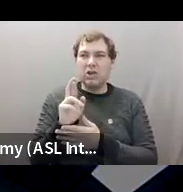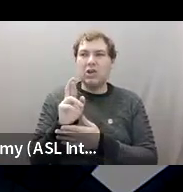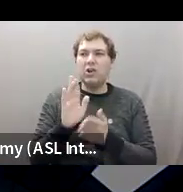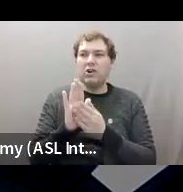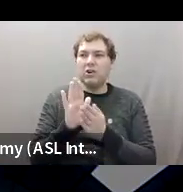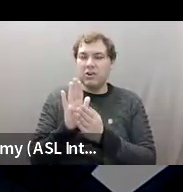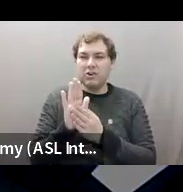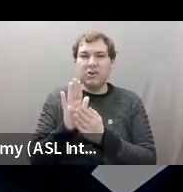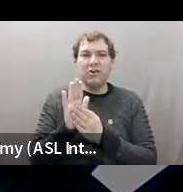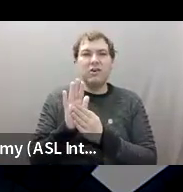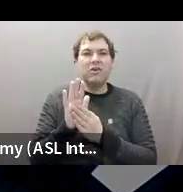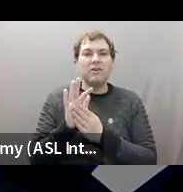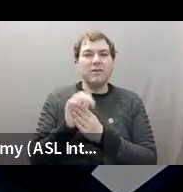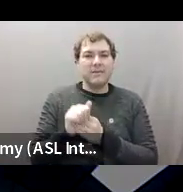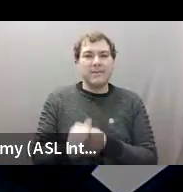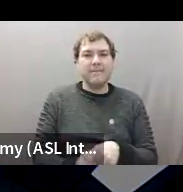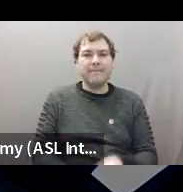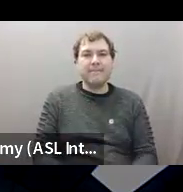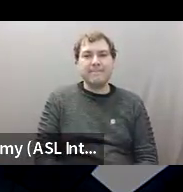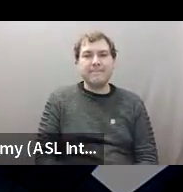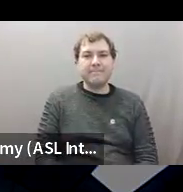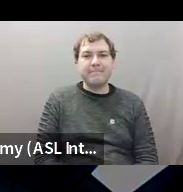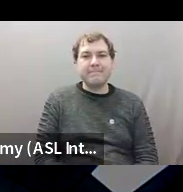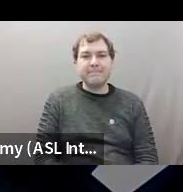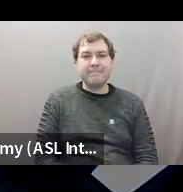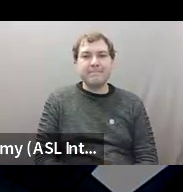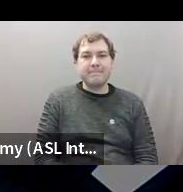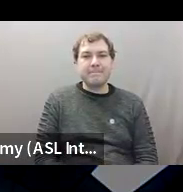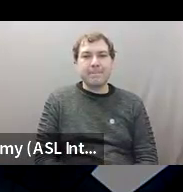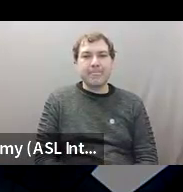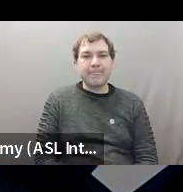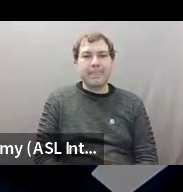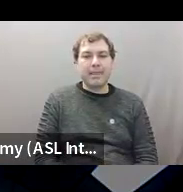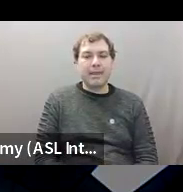Linda Pogue: Some people saying, that's good. Linda Pogue: resource maps.